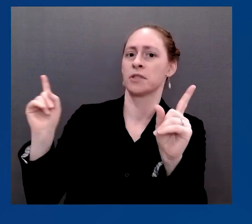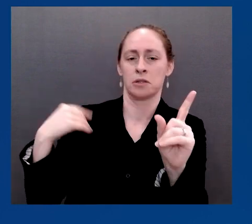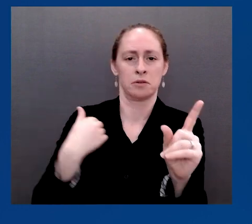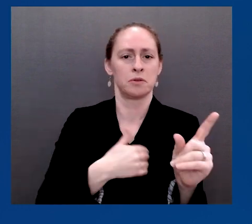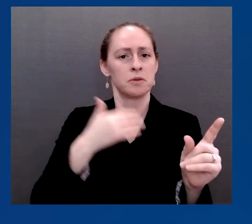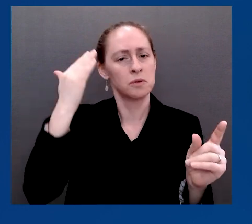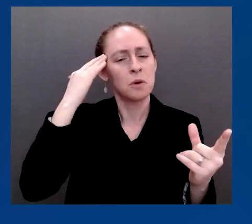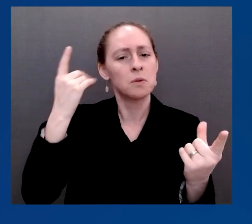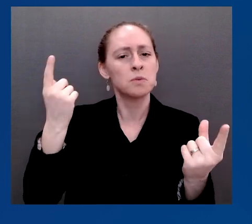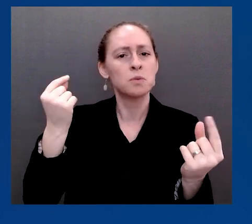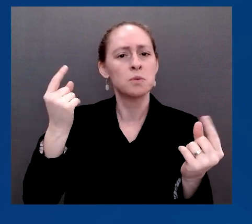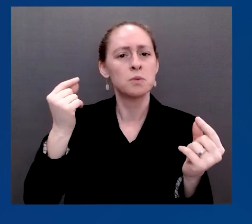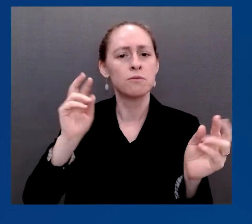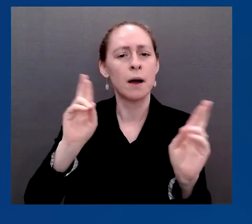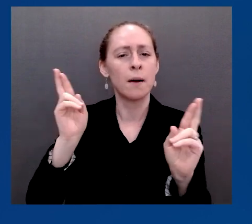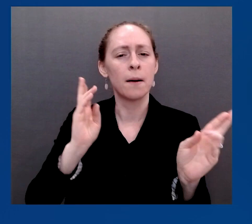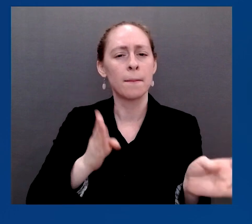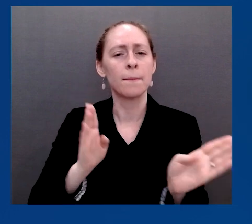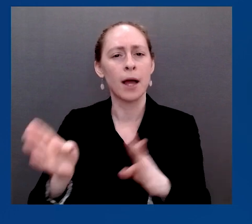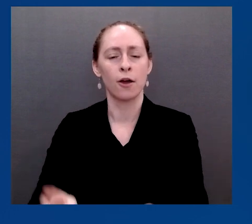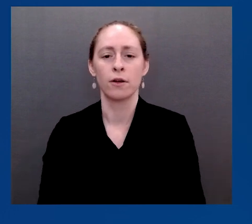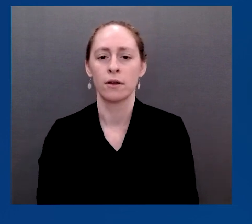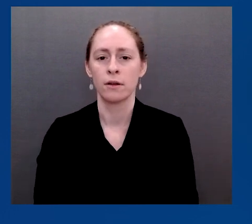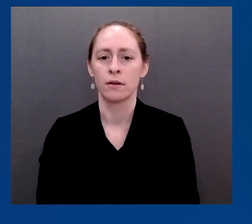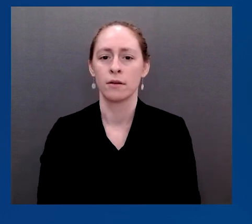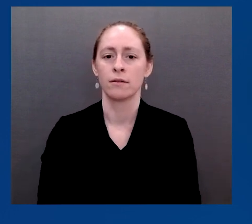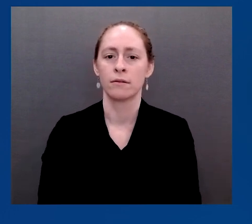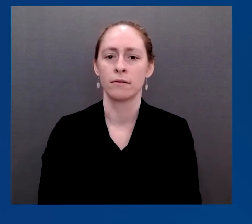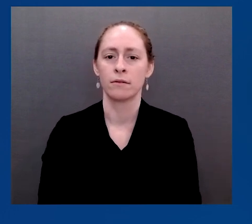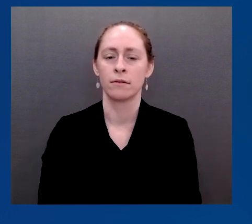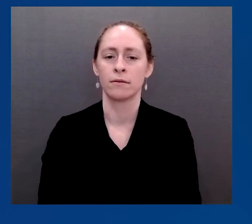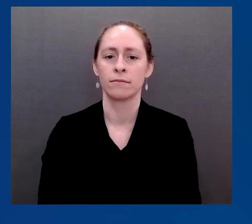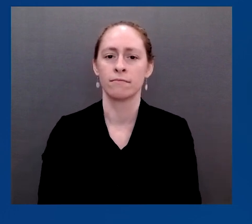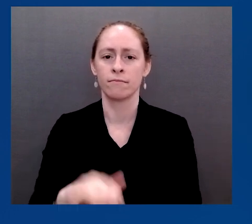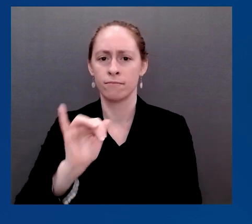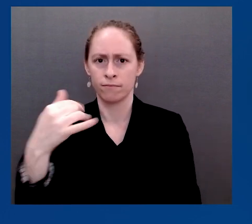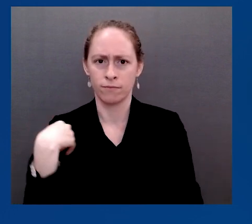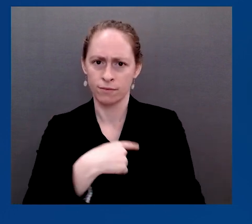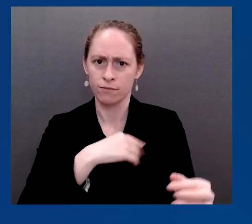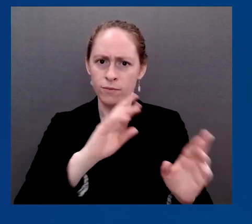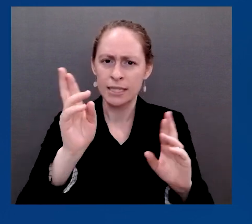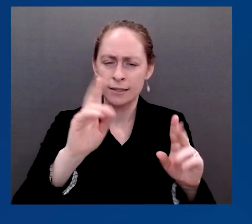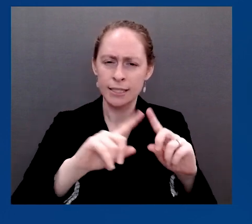of surveillance we have in place, some that we have been expanding and developing over the past two years